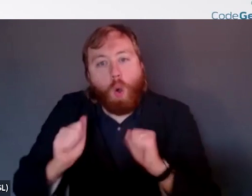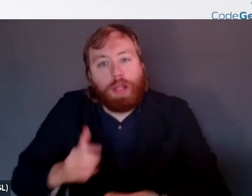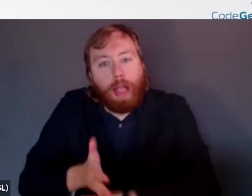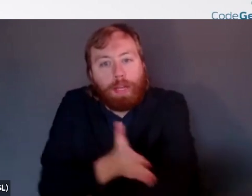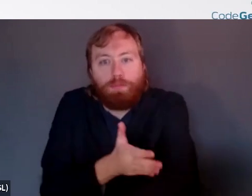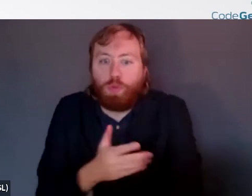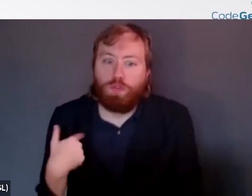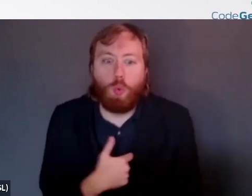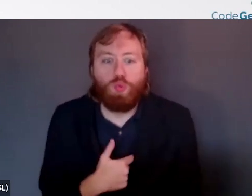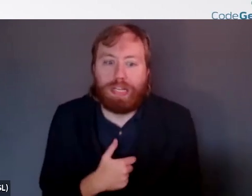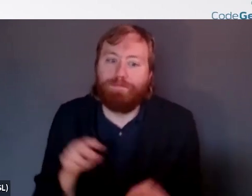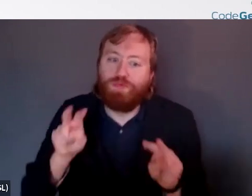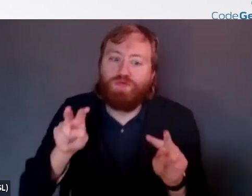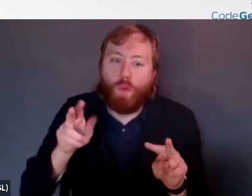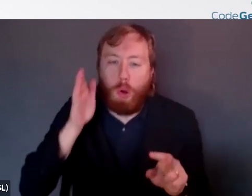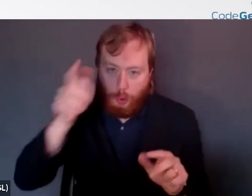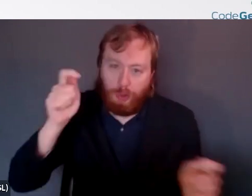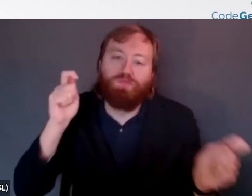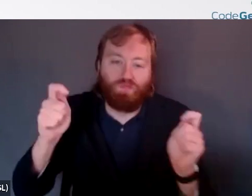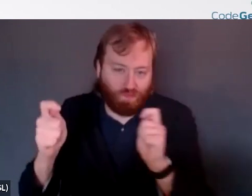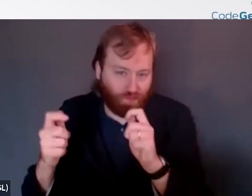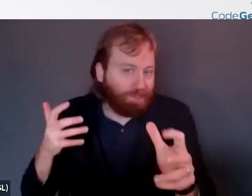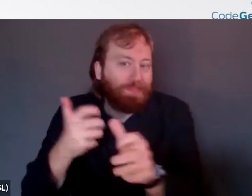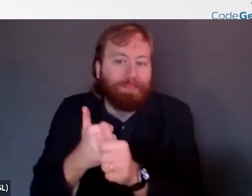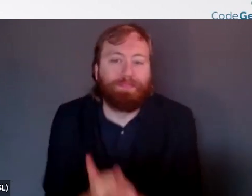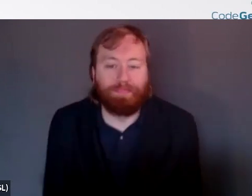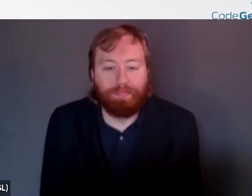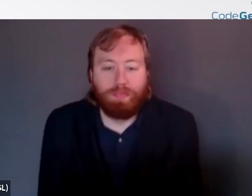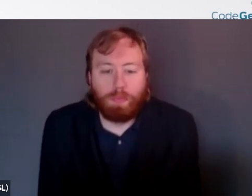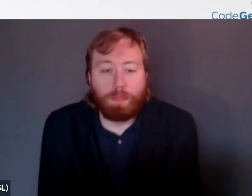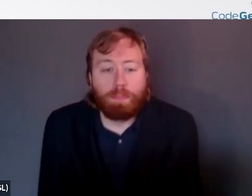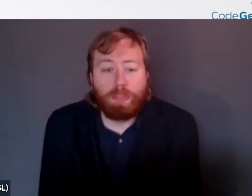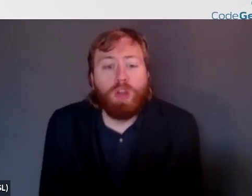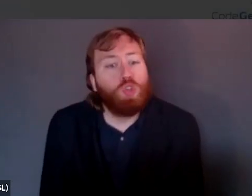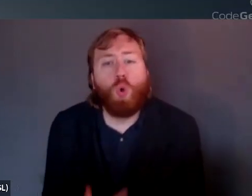getting outside people and users and visitors to provide feedback as well.